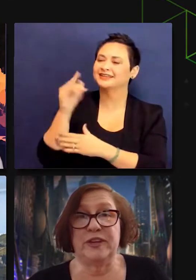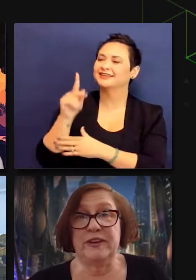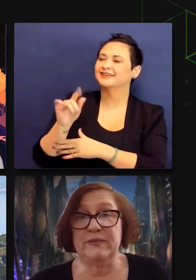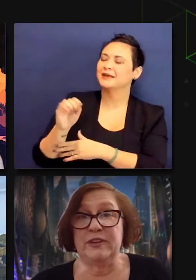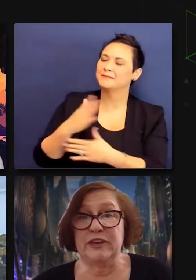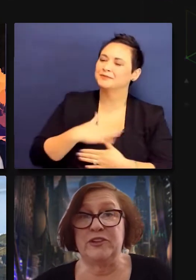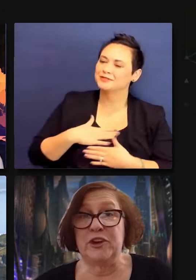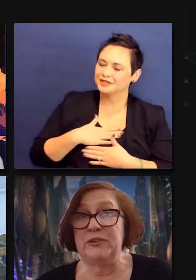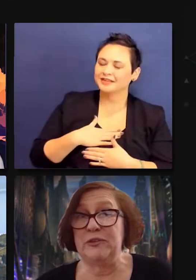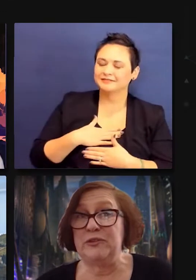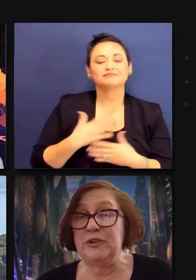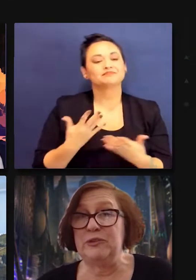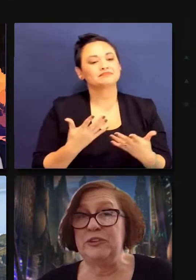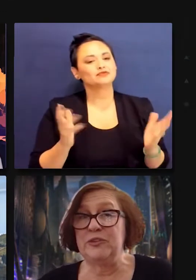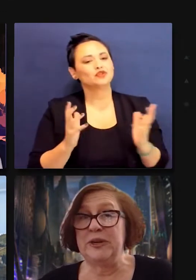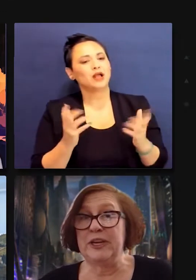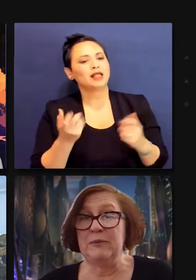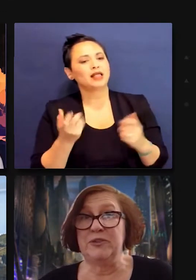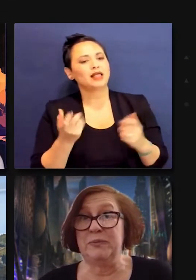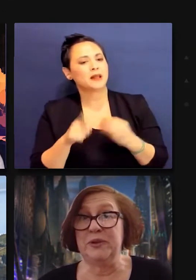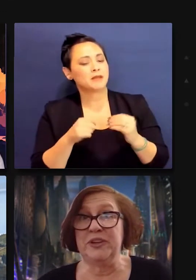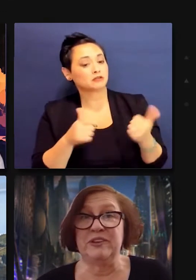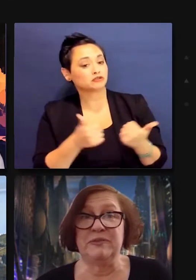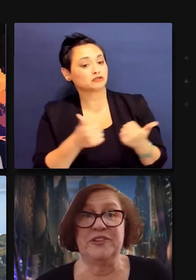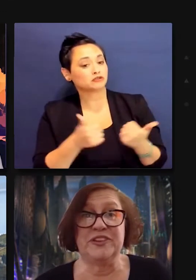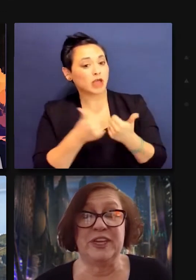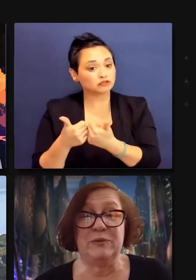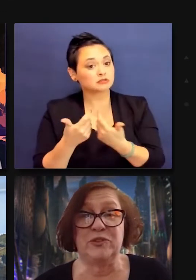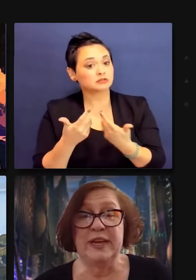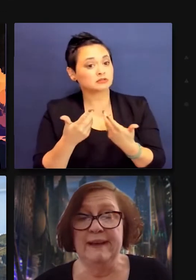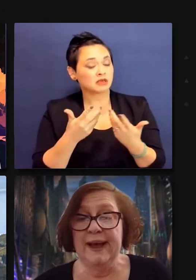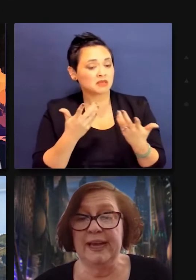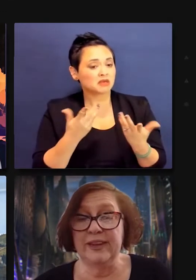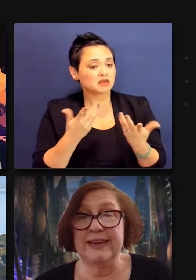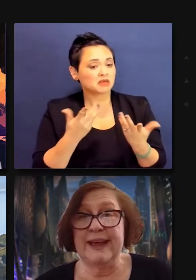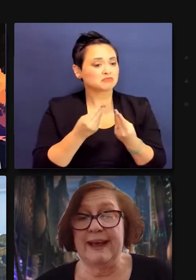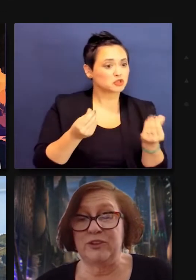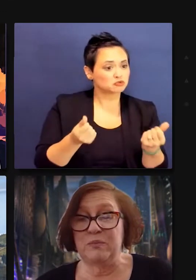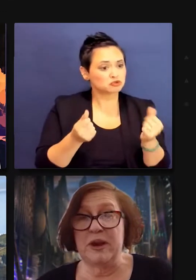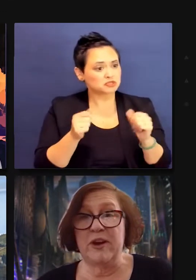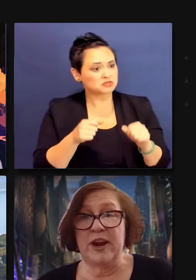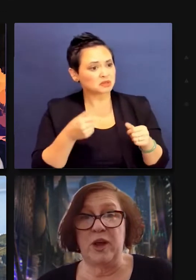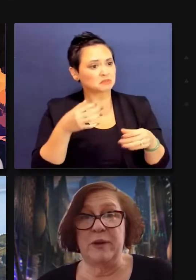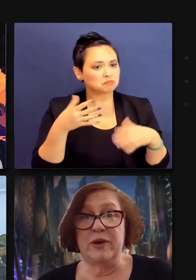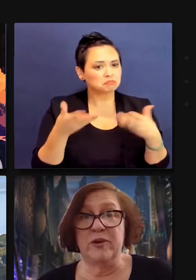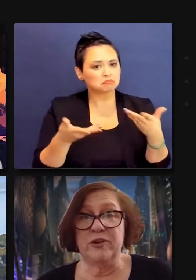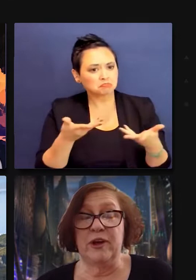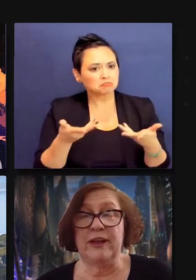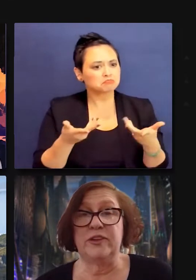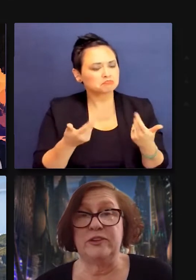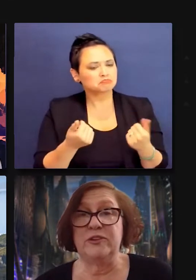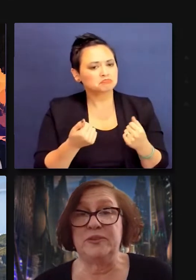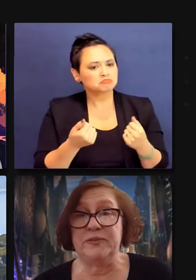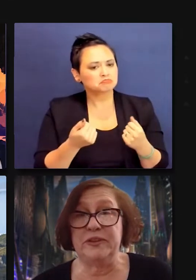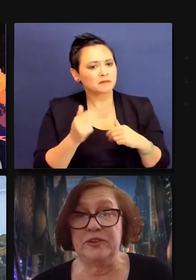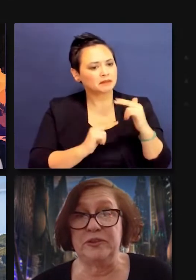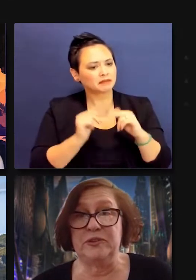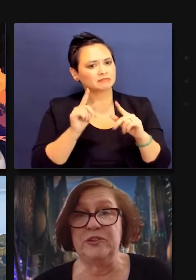and even touched on a few solutions when it comes to building diverse teams. I'd like to ask Mary about her thoughts on specific solutions